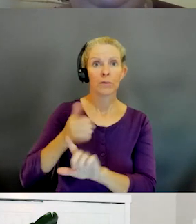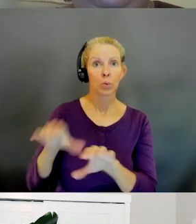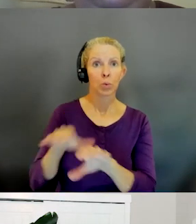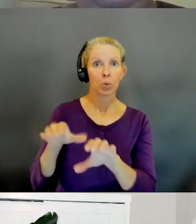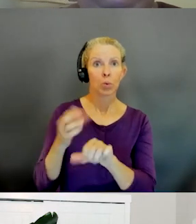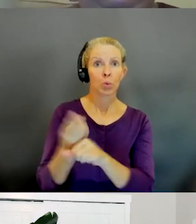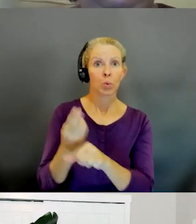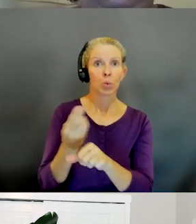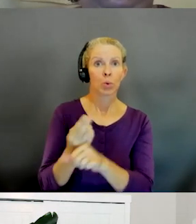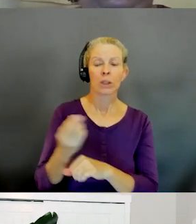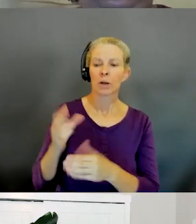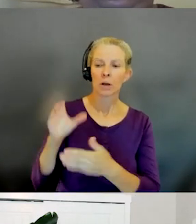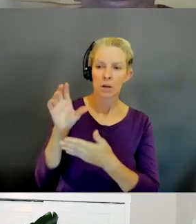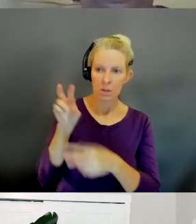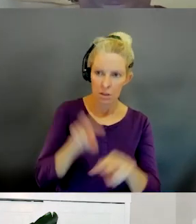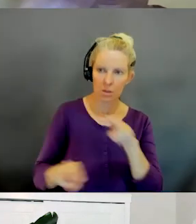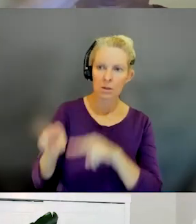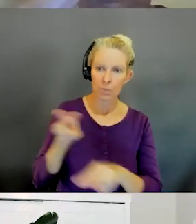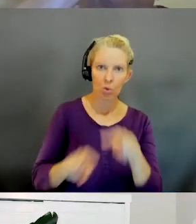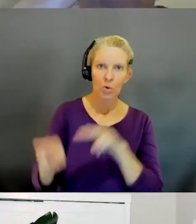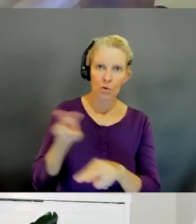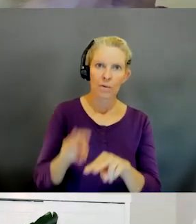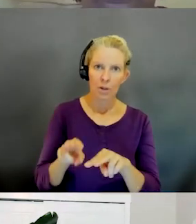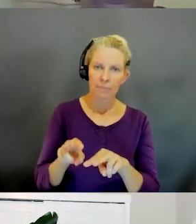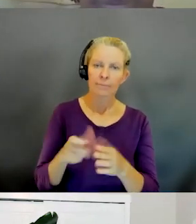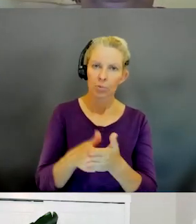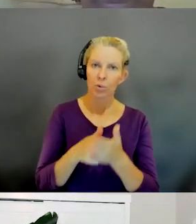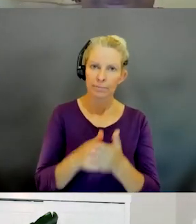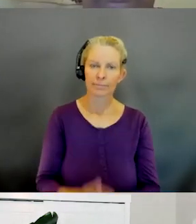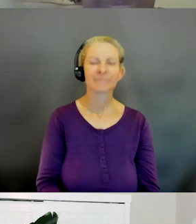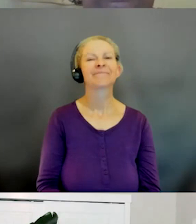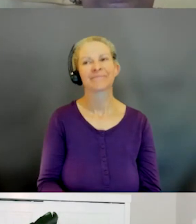Mark: That's a great recommendation. Thanks, Angela. The next question is,